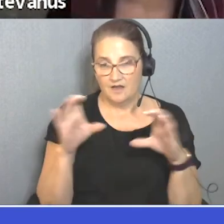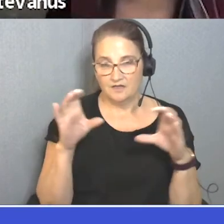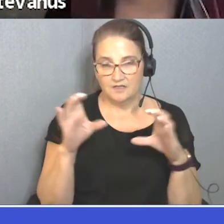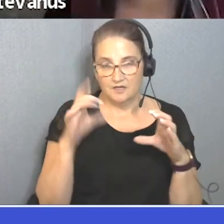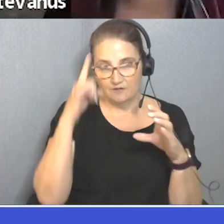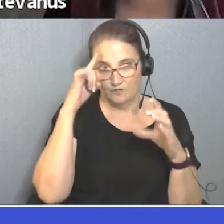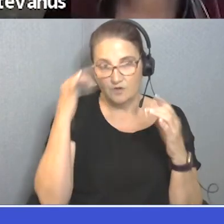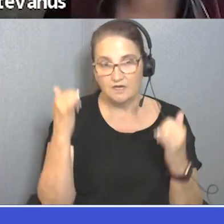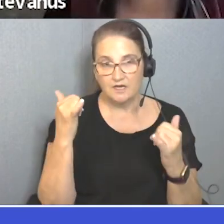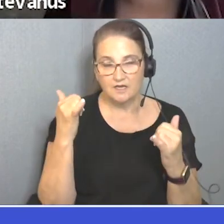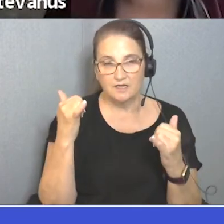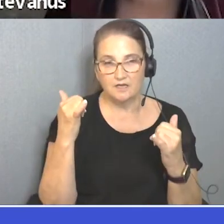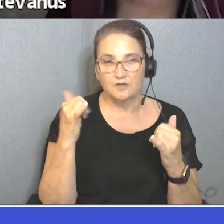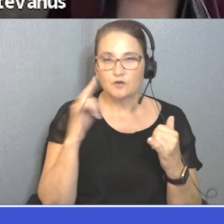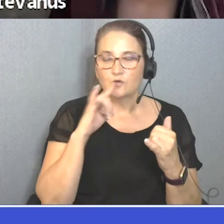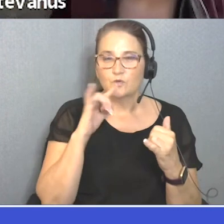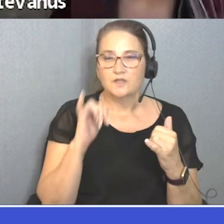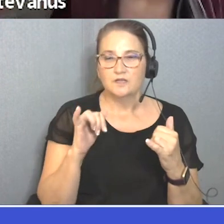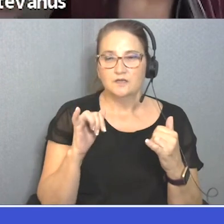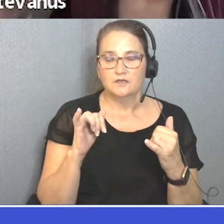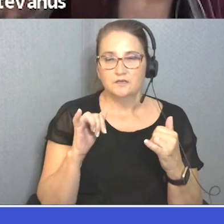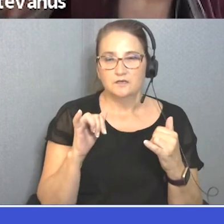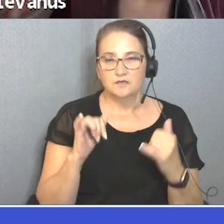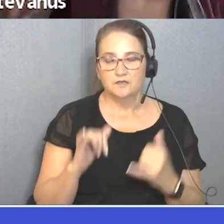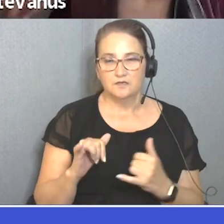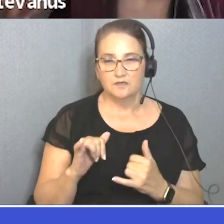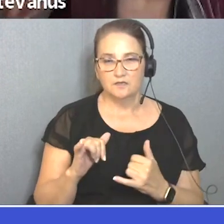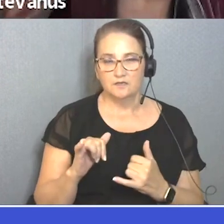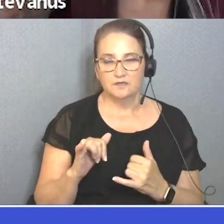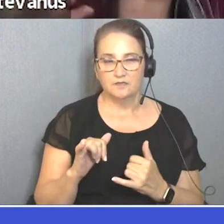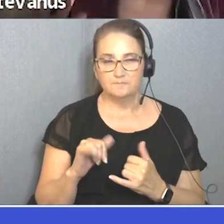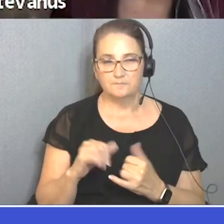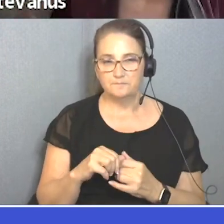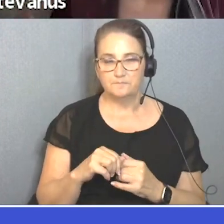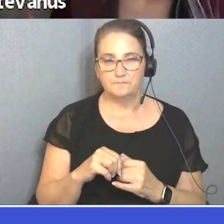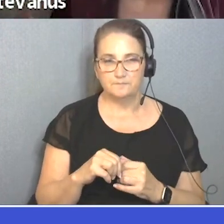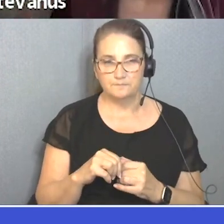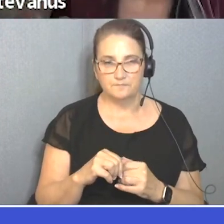So one of our final activities for today is to really